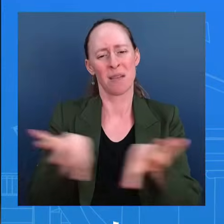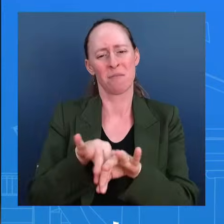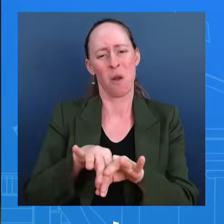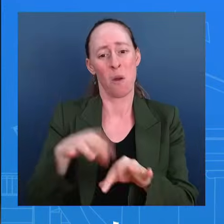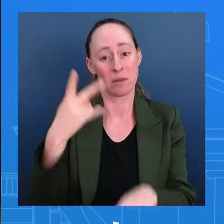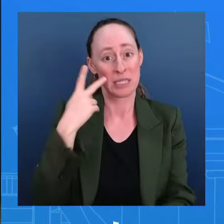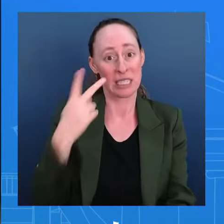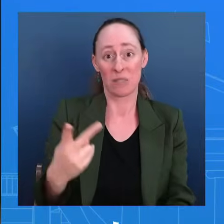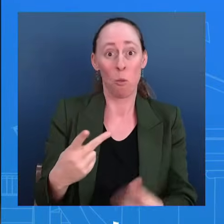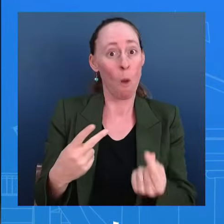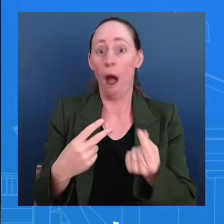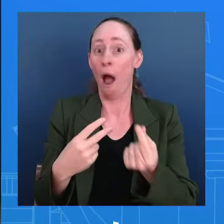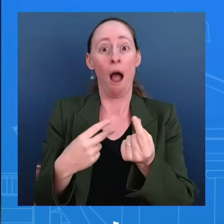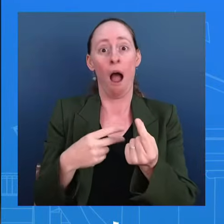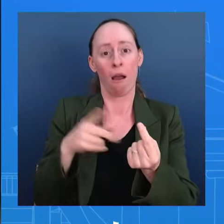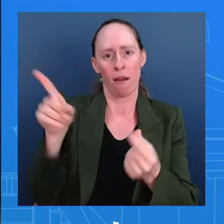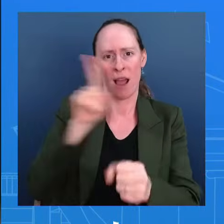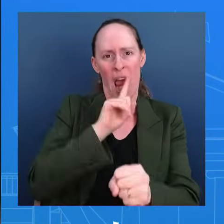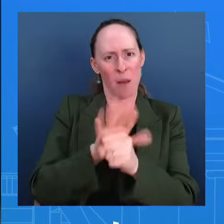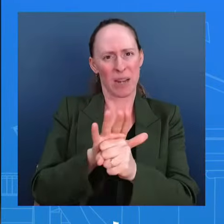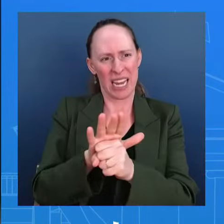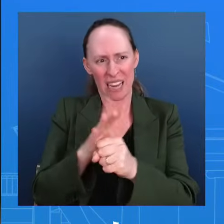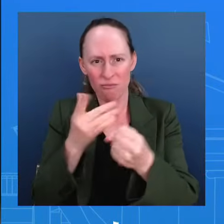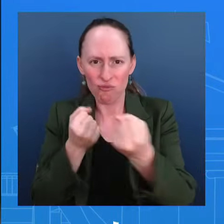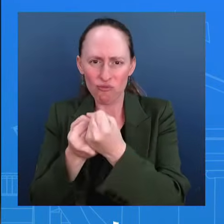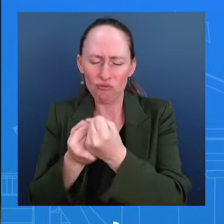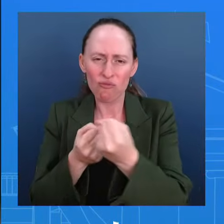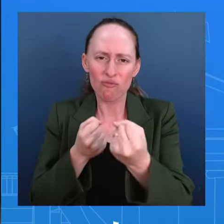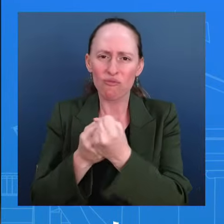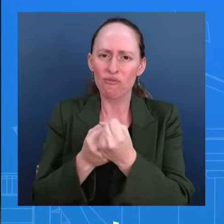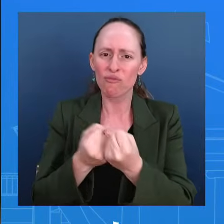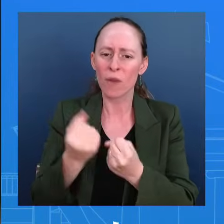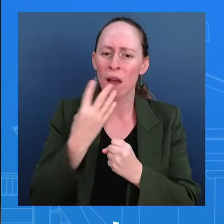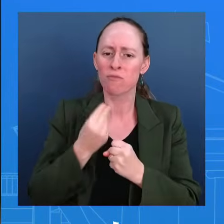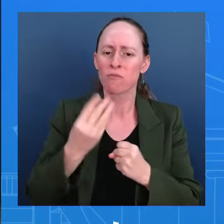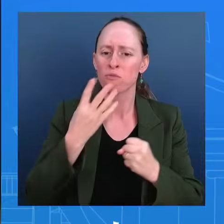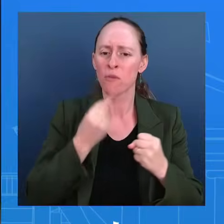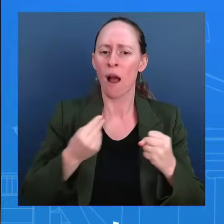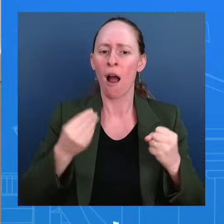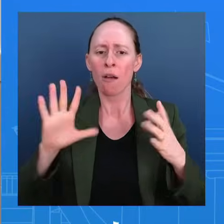is ironclad. And that will be -- conti- certainly be -- be -- continue to be the case. The Press: And quickly, on another topic,